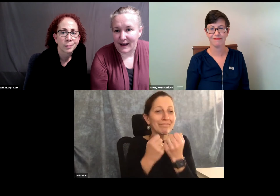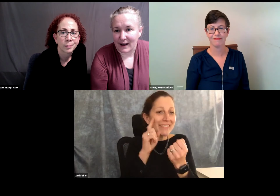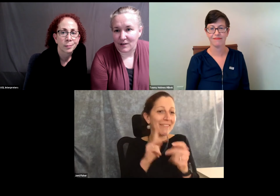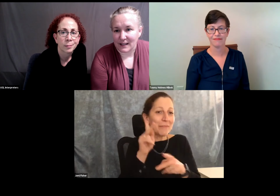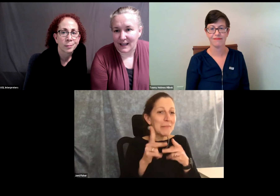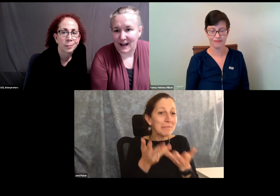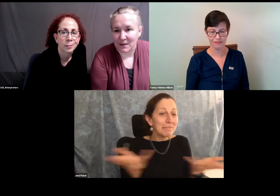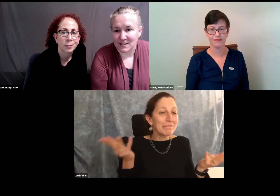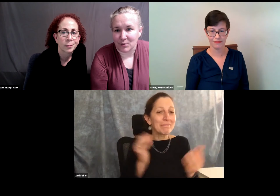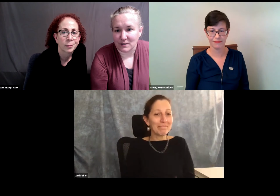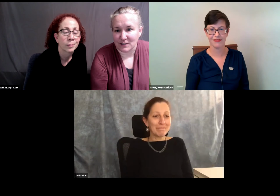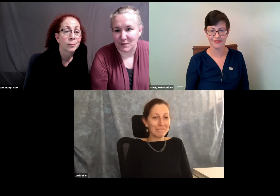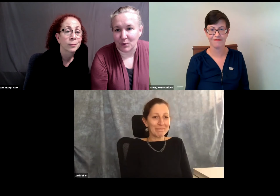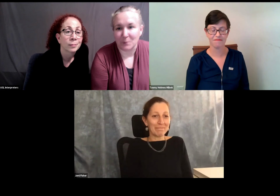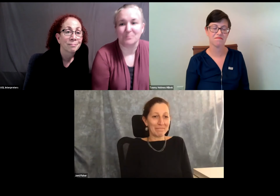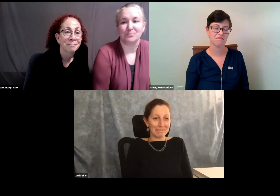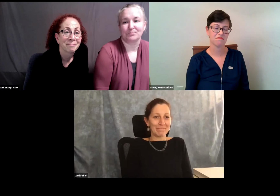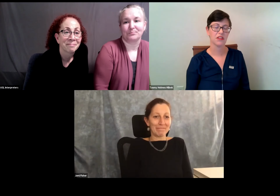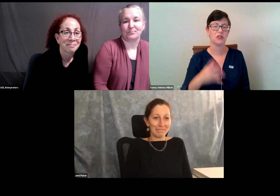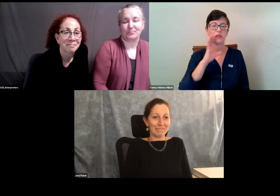How, then, can I best support deaf people.